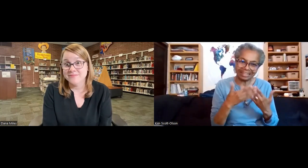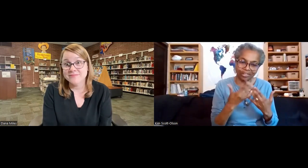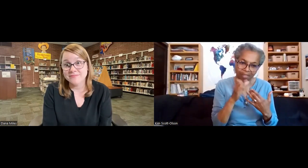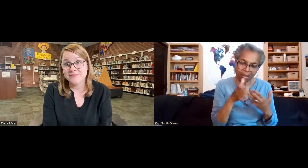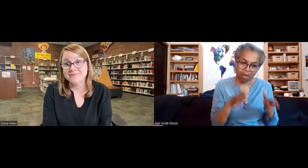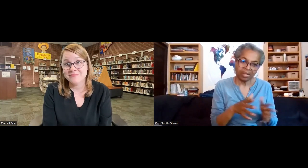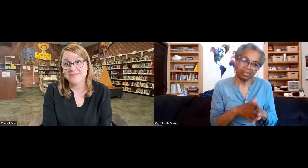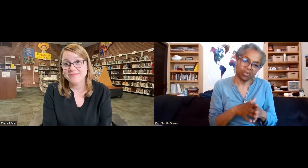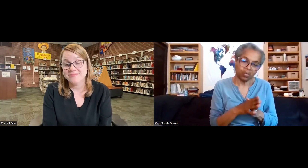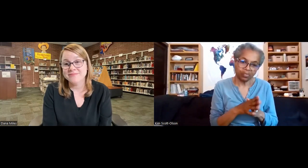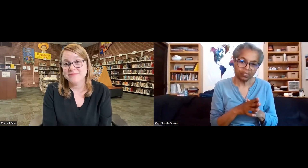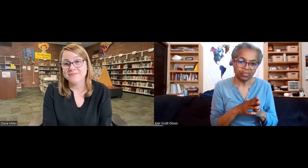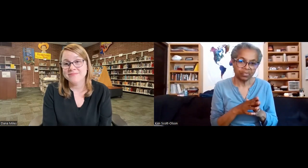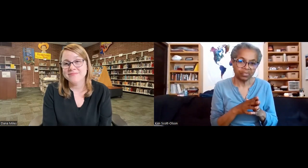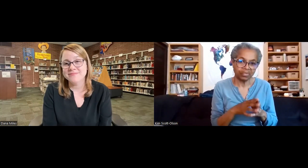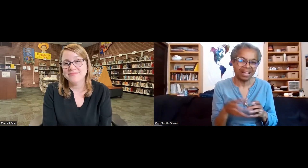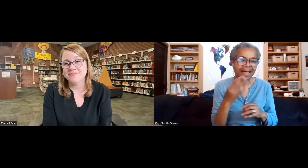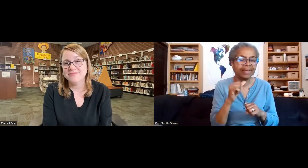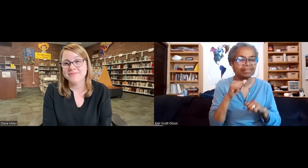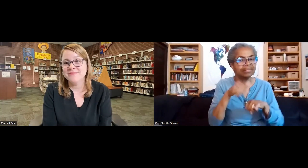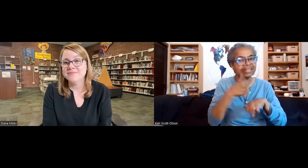There’s more visual ease that way.